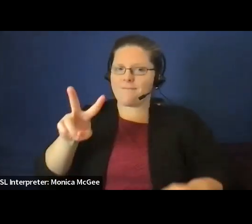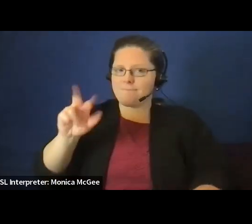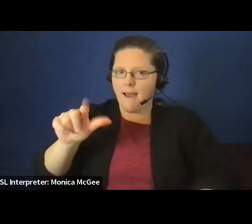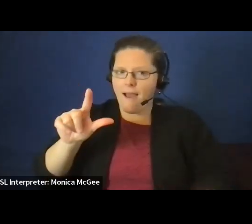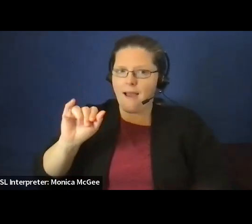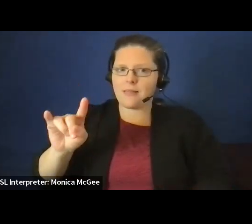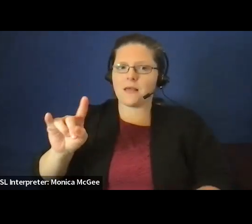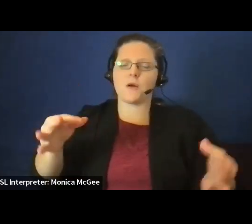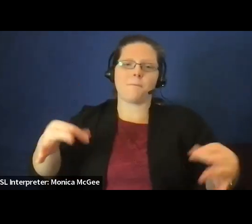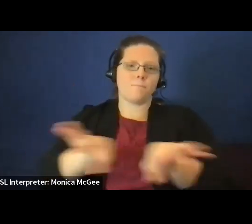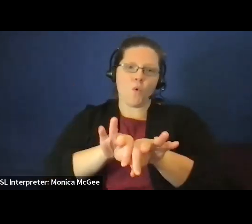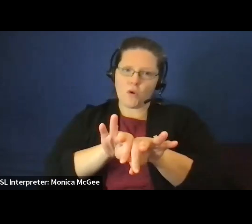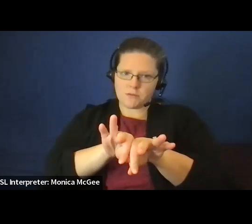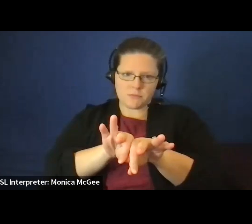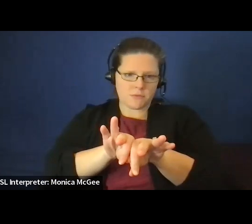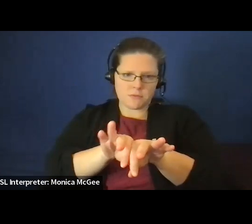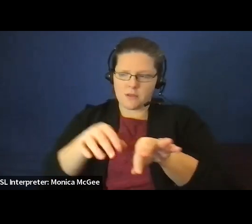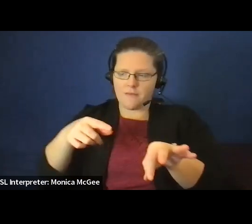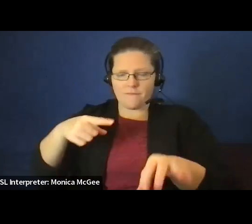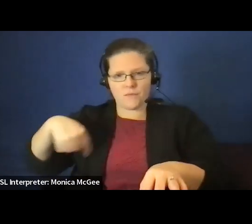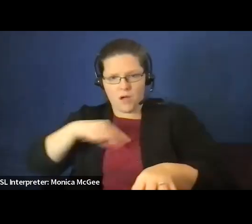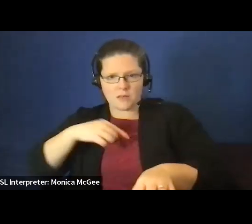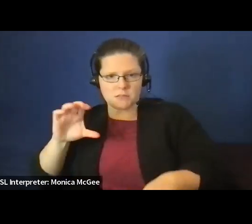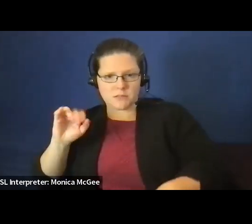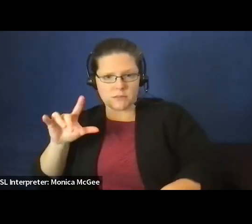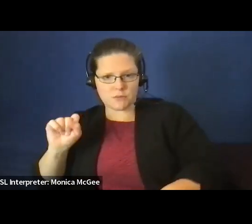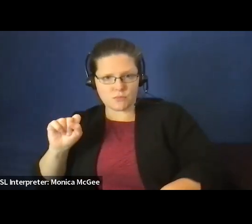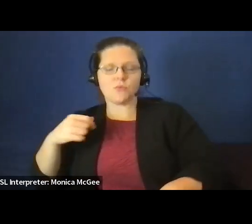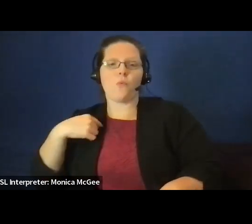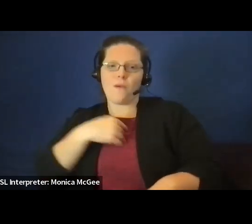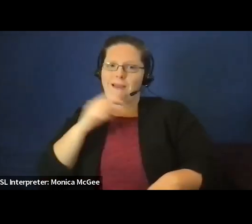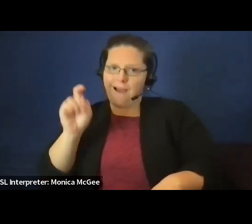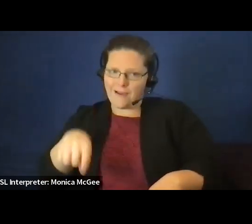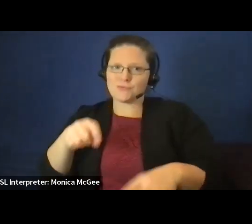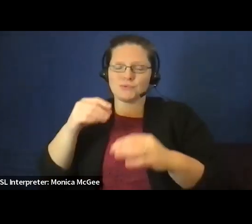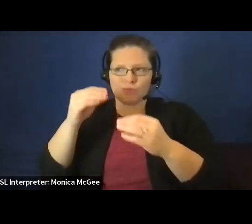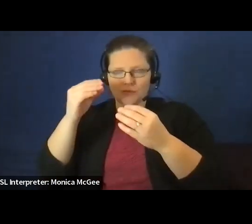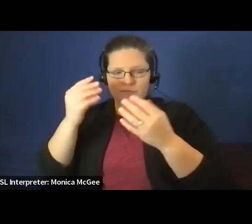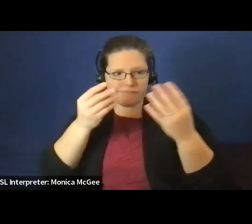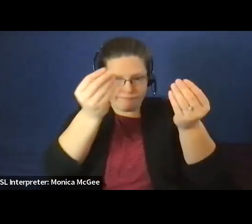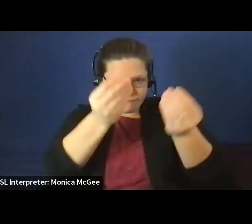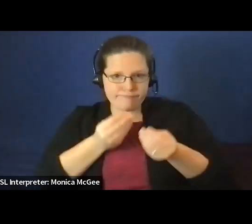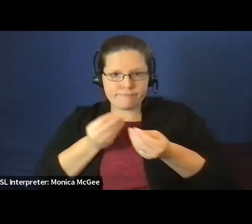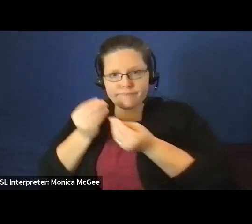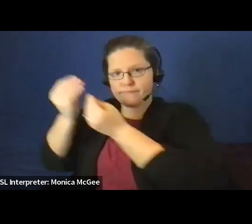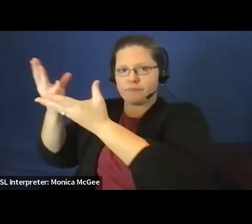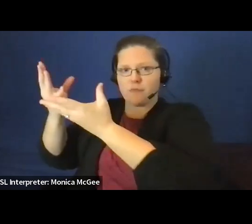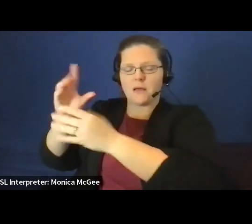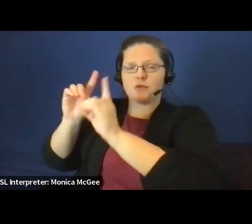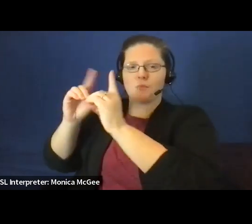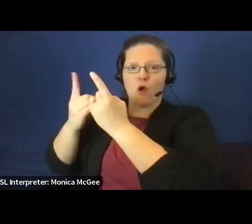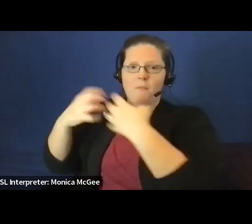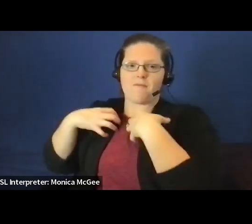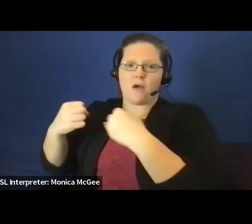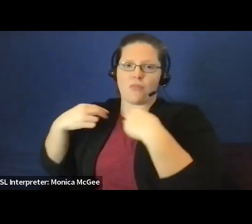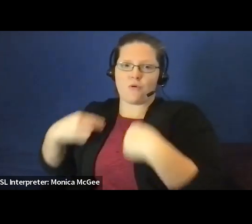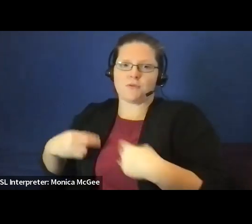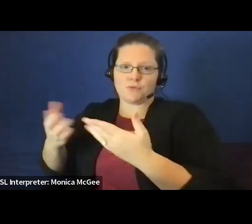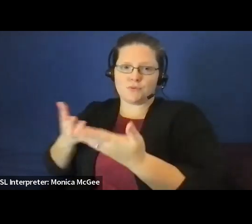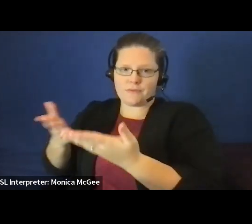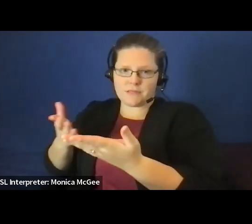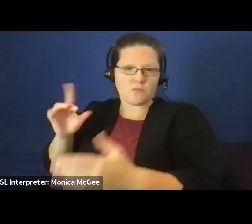questions. We understood why some of